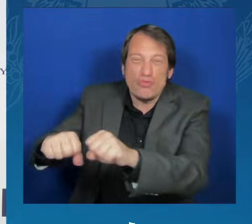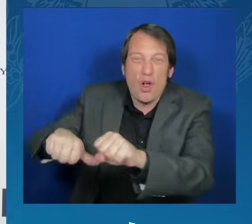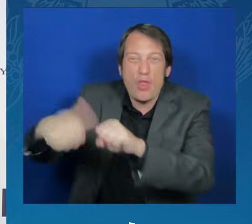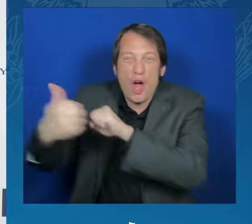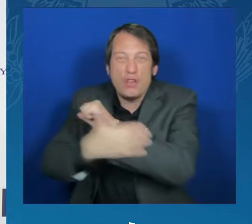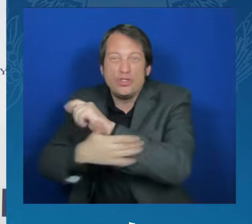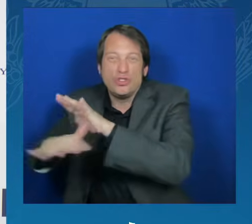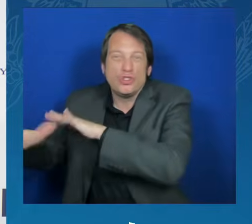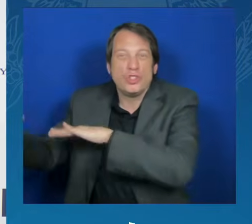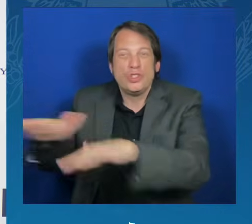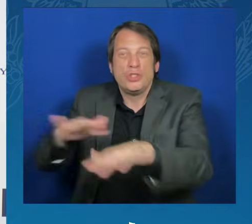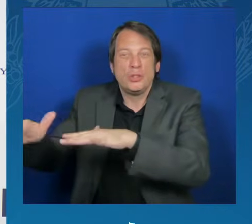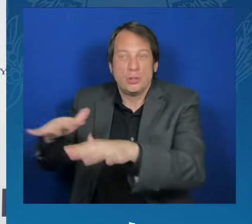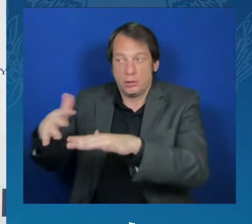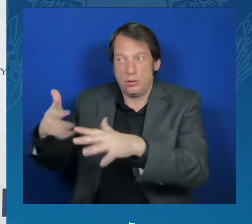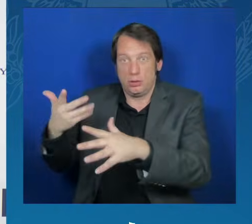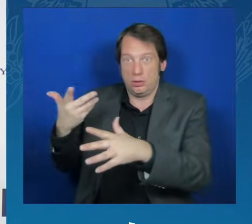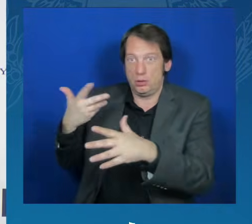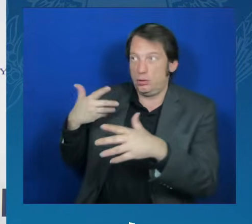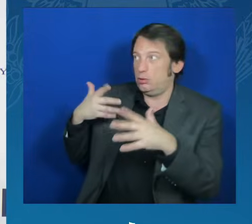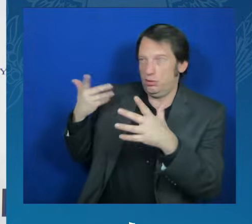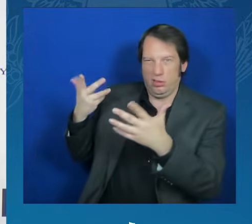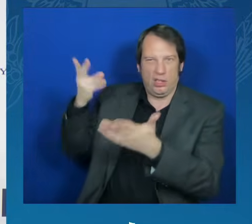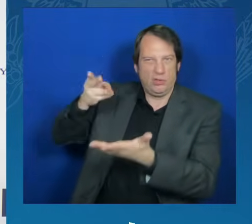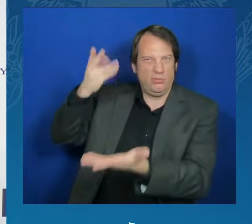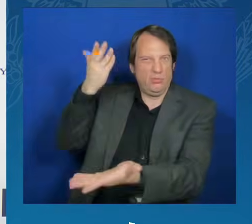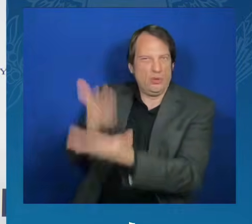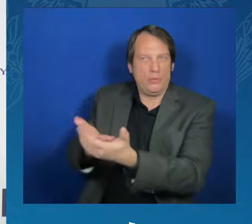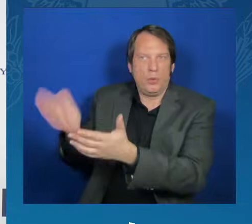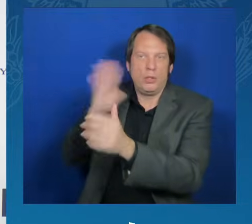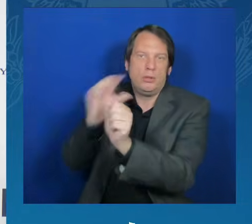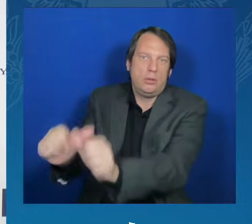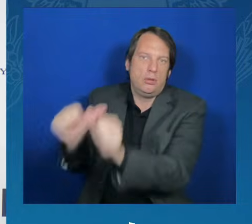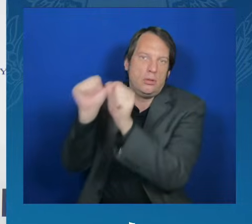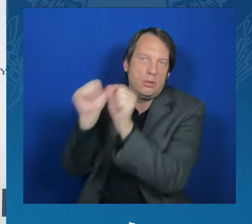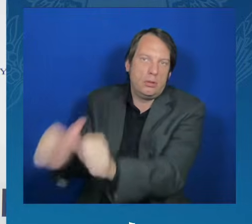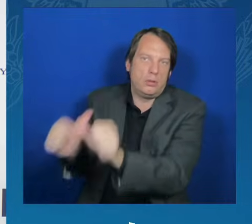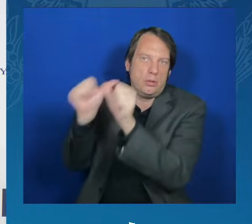If we fail to impose severe consequences on Russia,